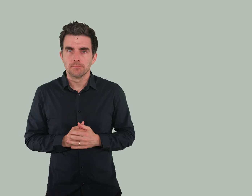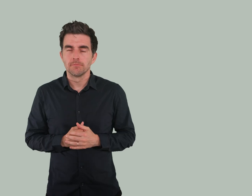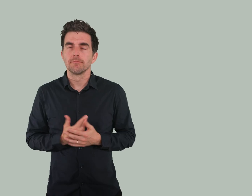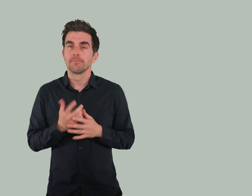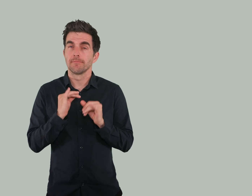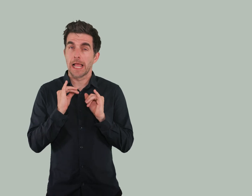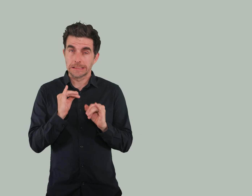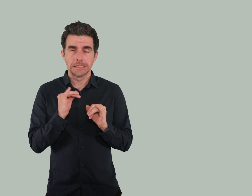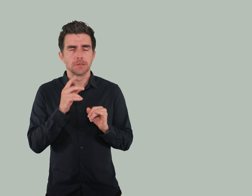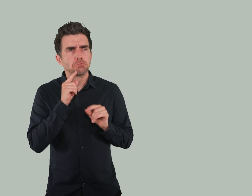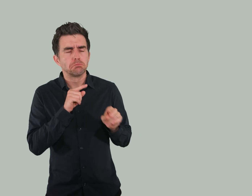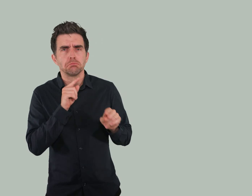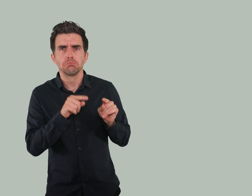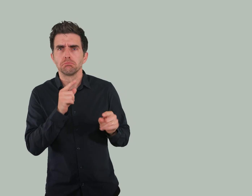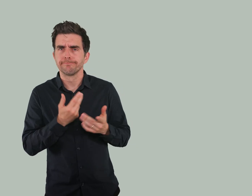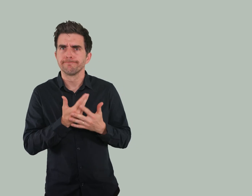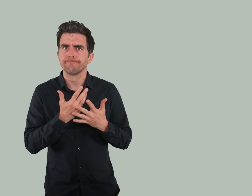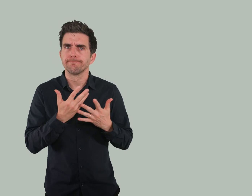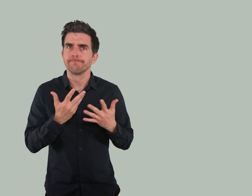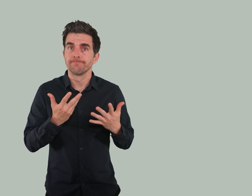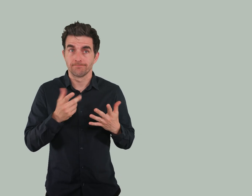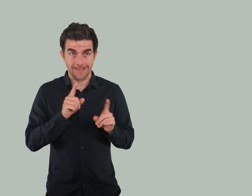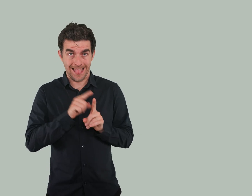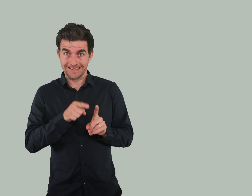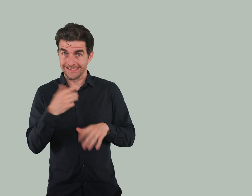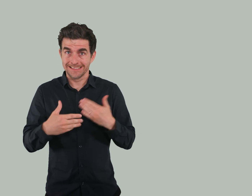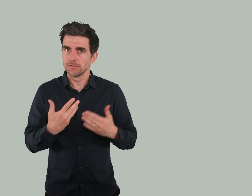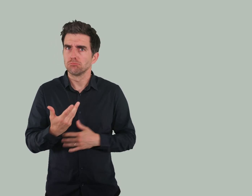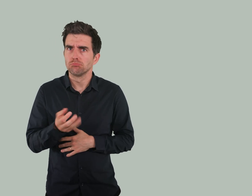Too often it is not operating that way.